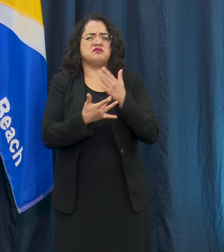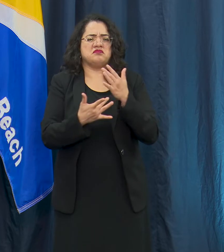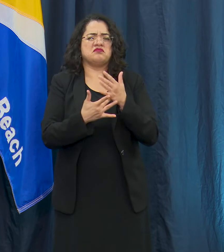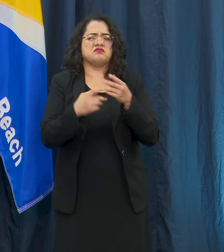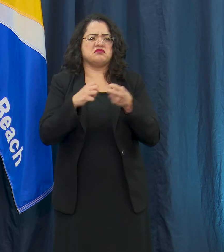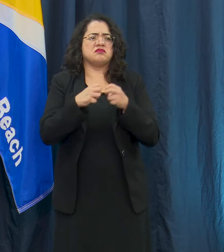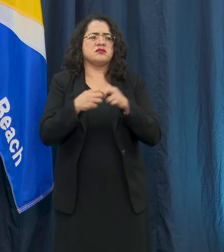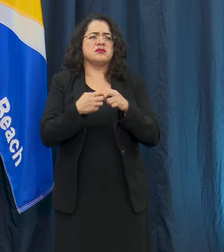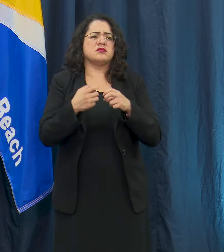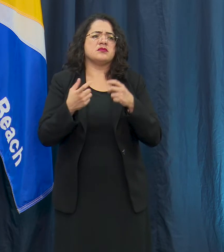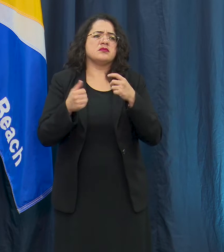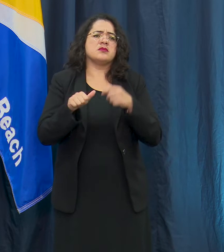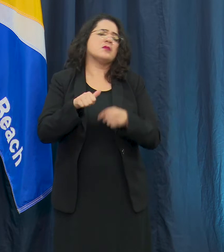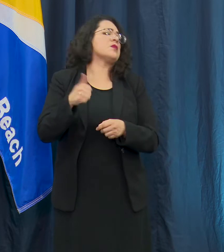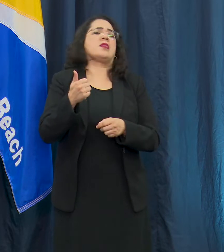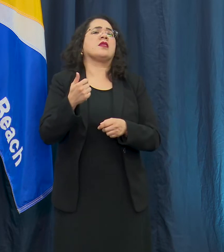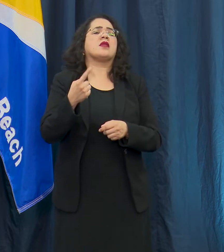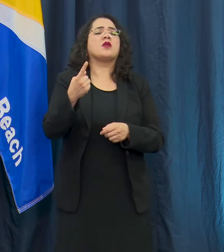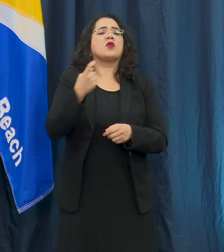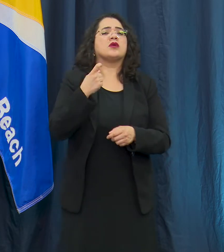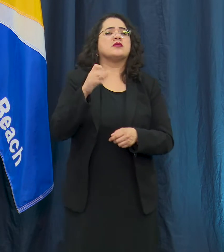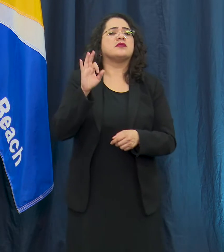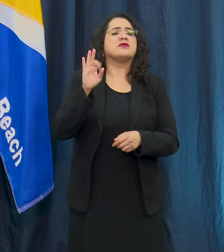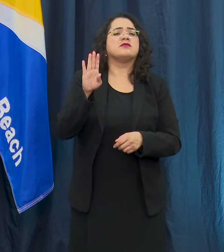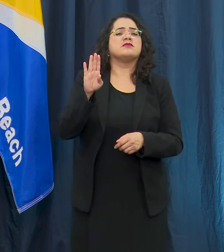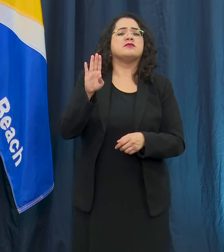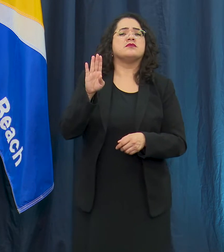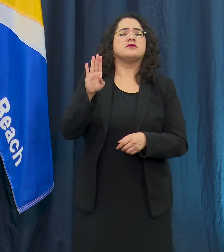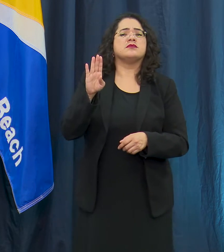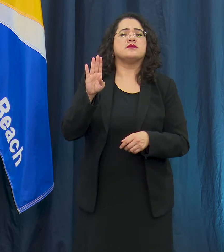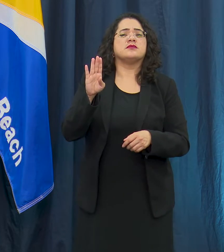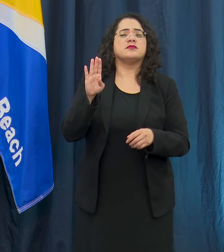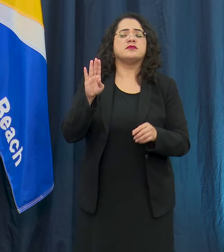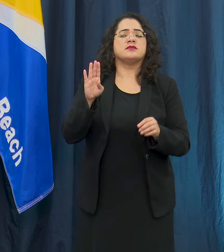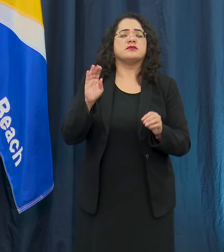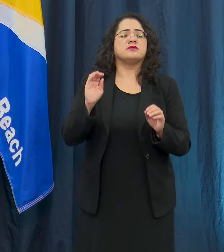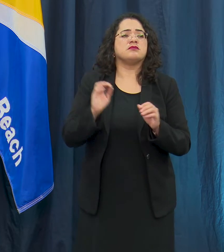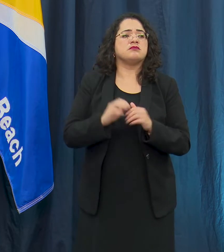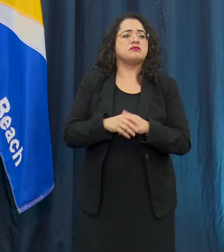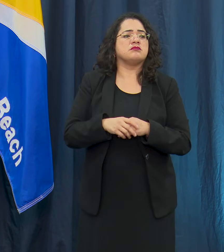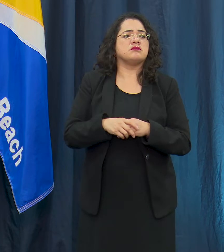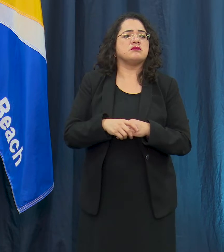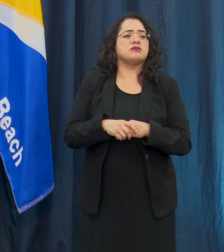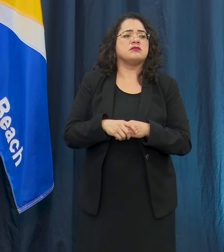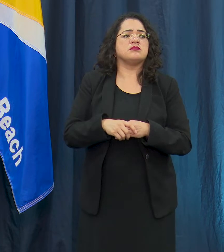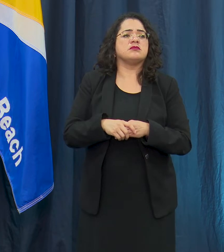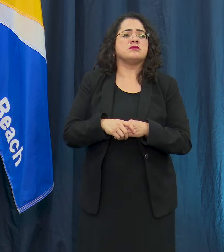we have any other questions from Facebook Let's try with Hailey